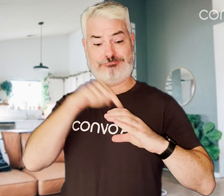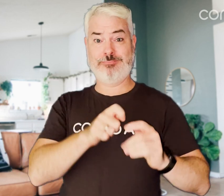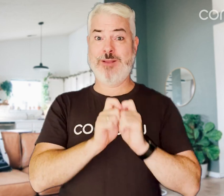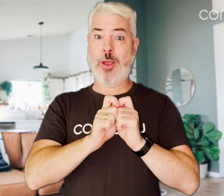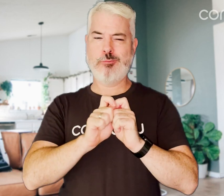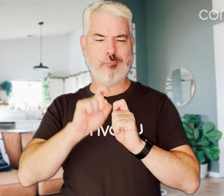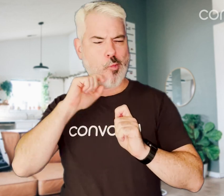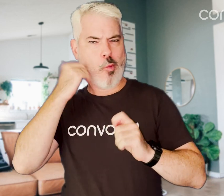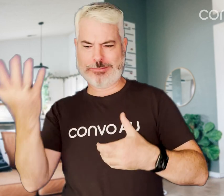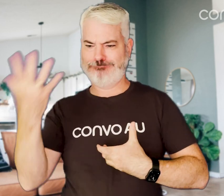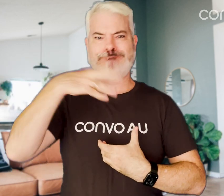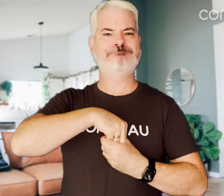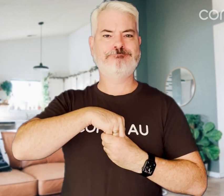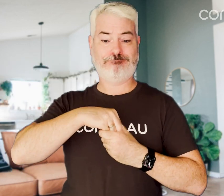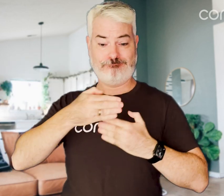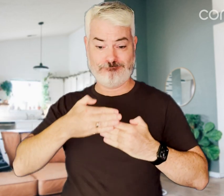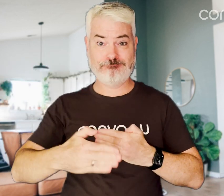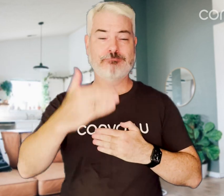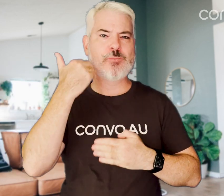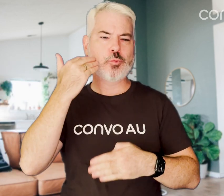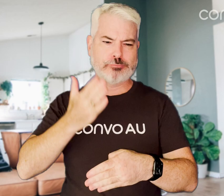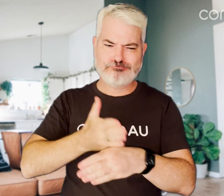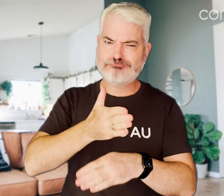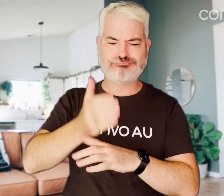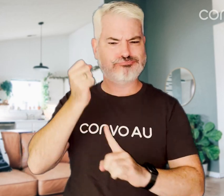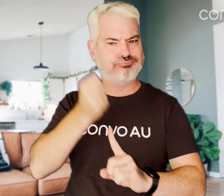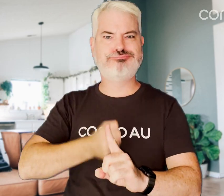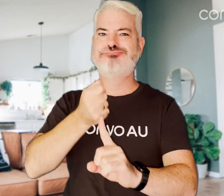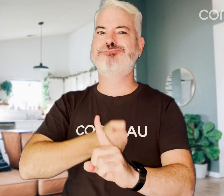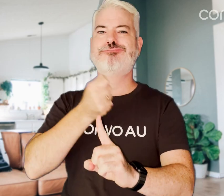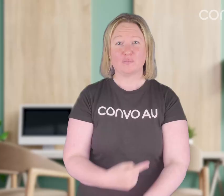and we will continue to advocate for these values in our endeavours.